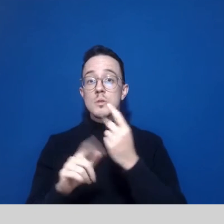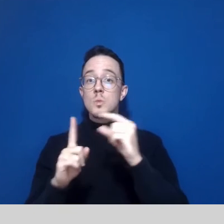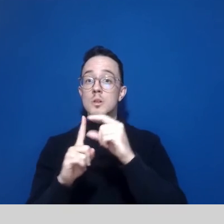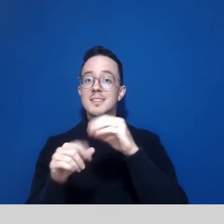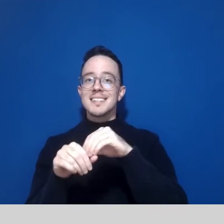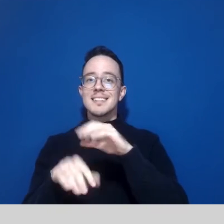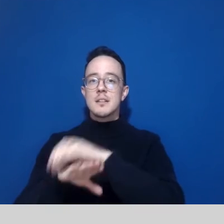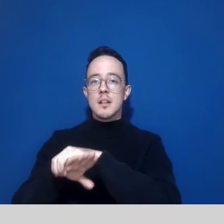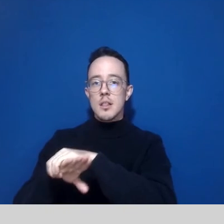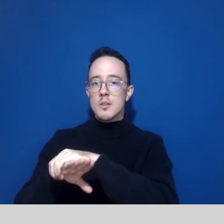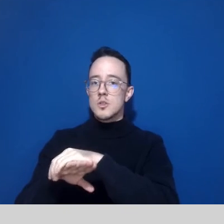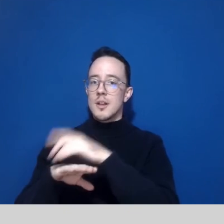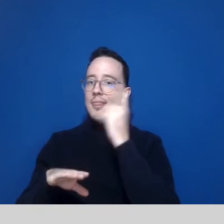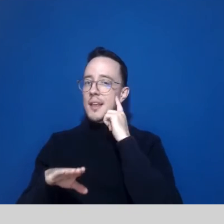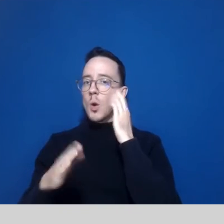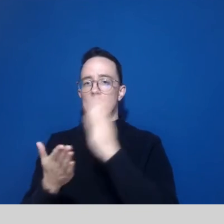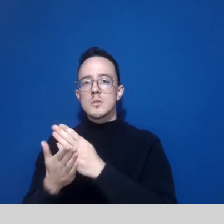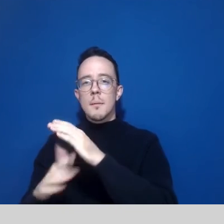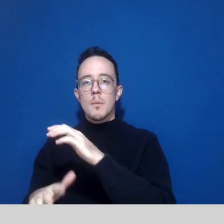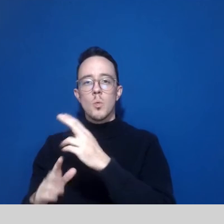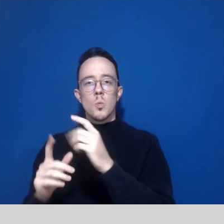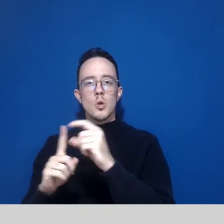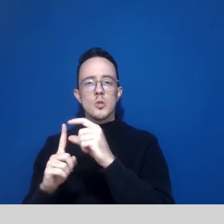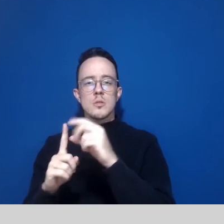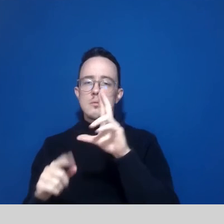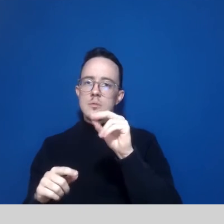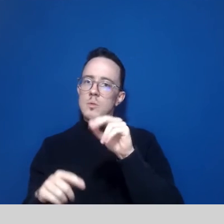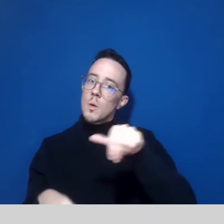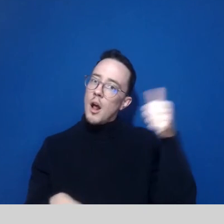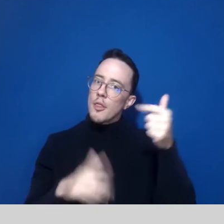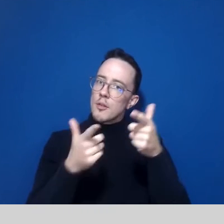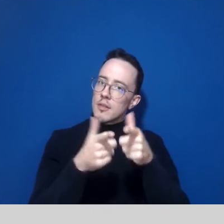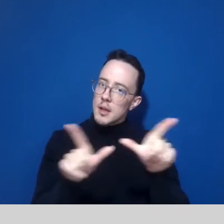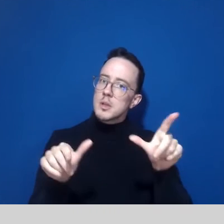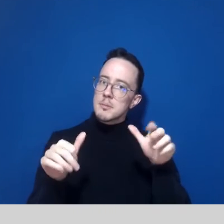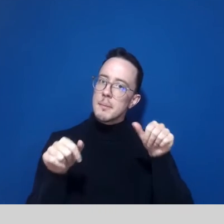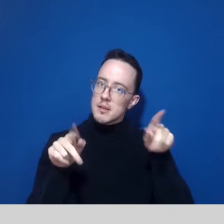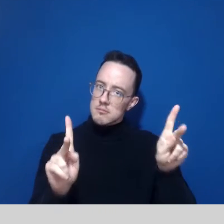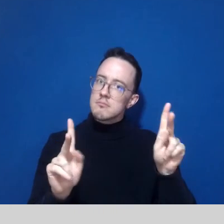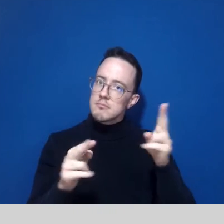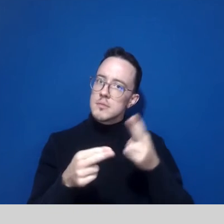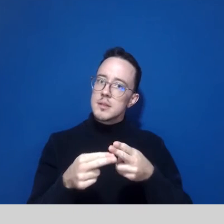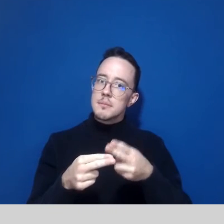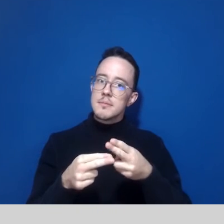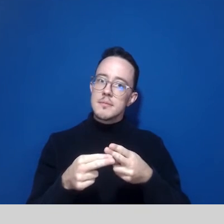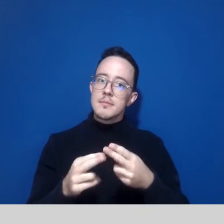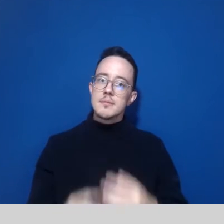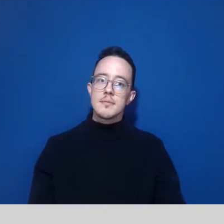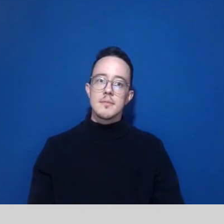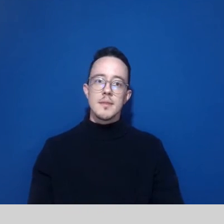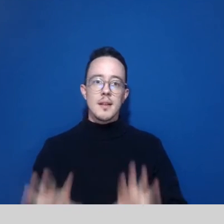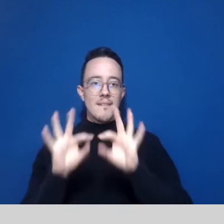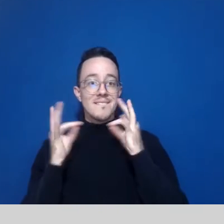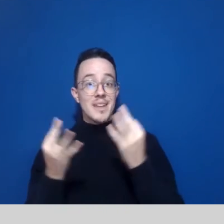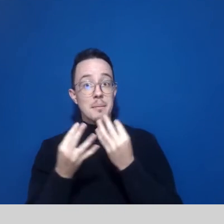it can be a perfectly legal name in other languages. The family members don't have always the same name, family names.